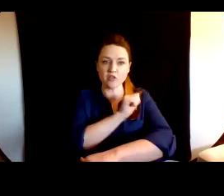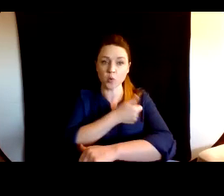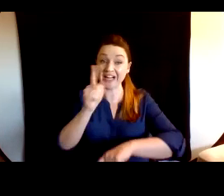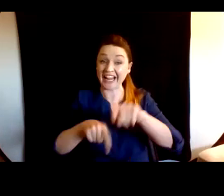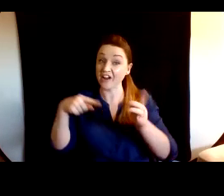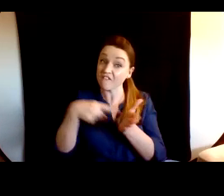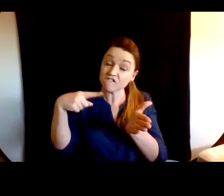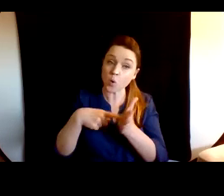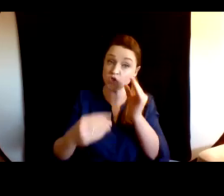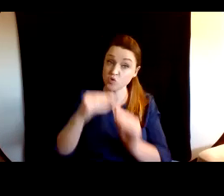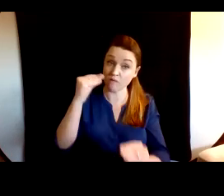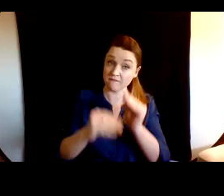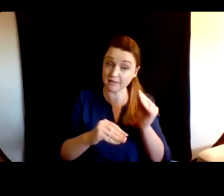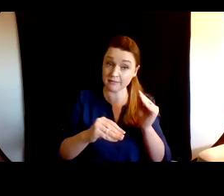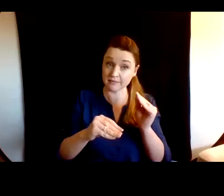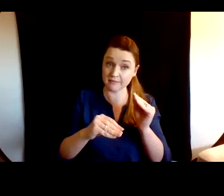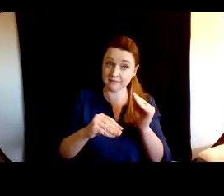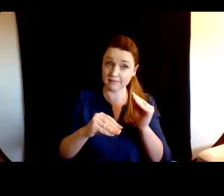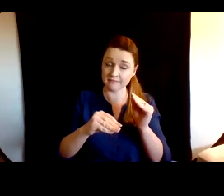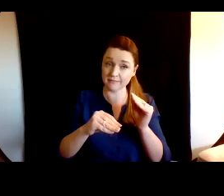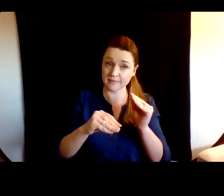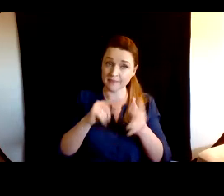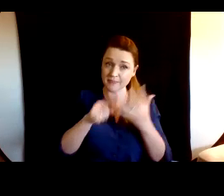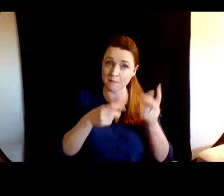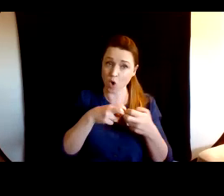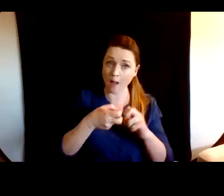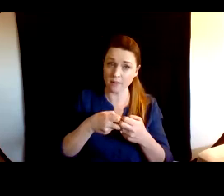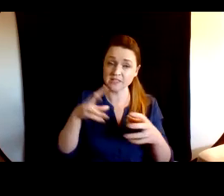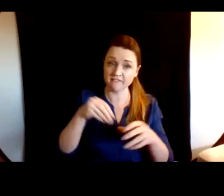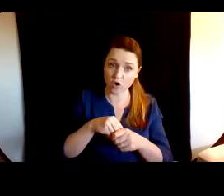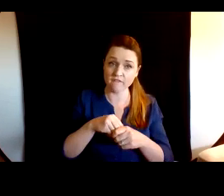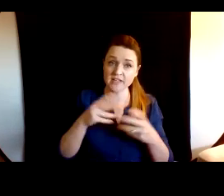to fix some of the problems involving exits and entry,